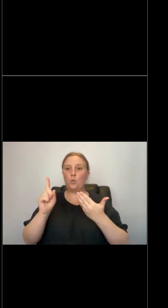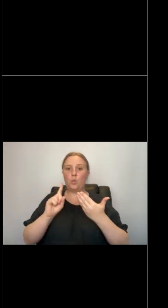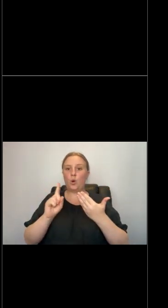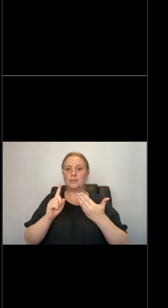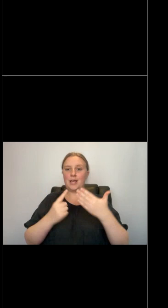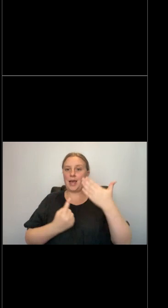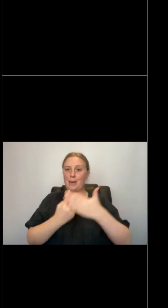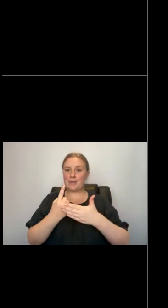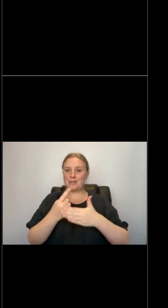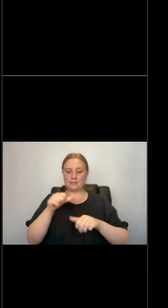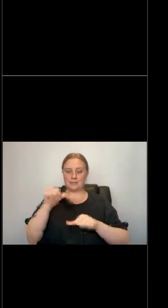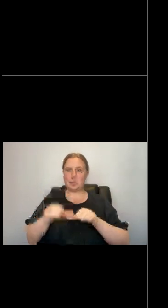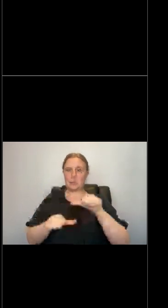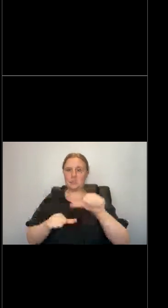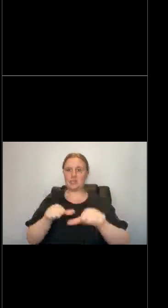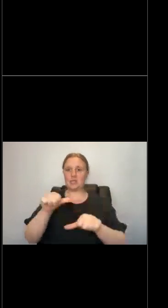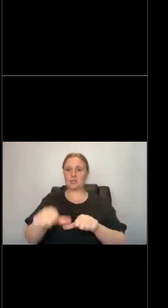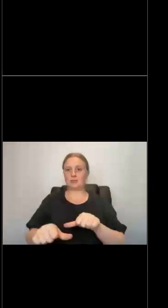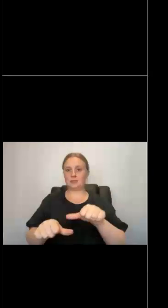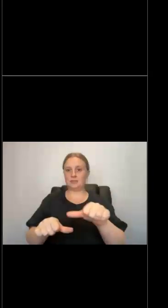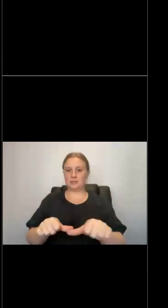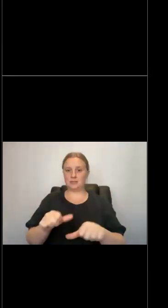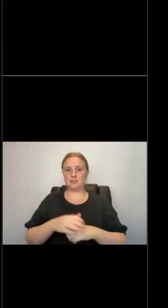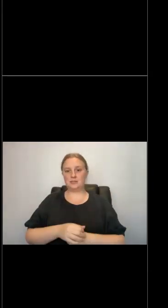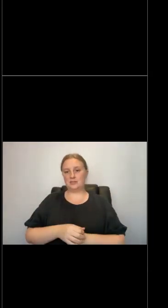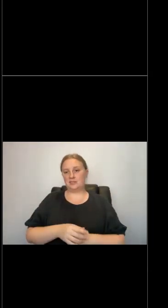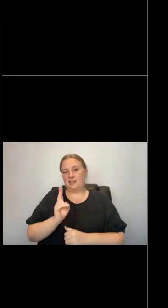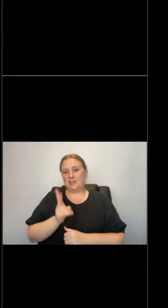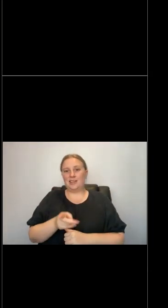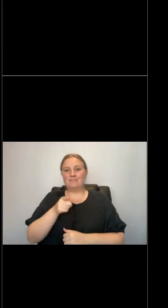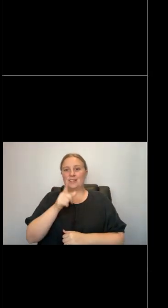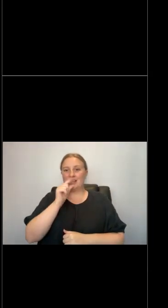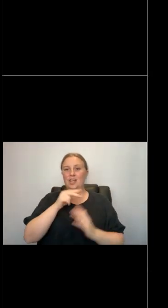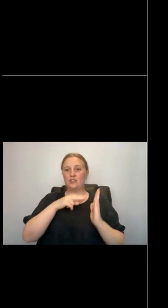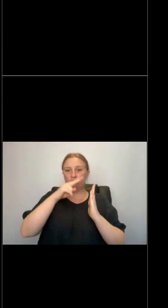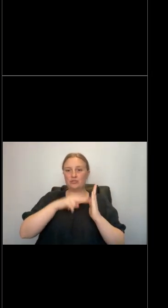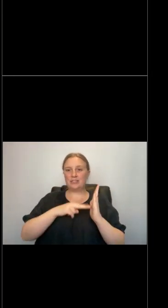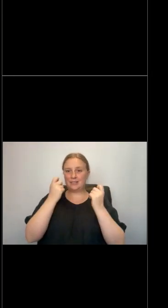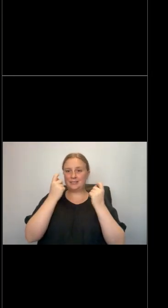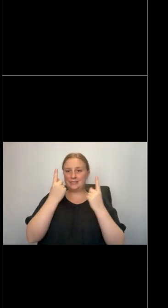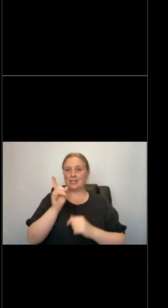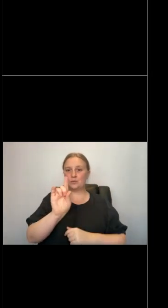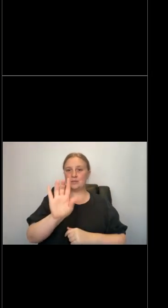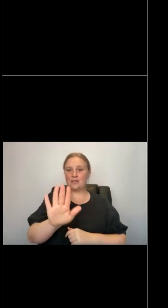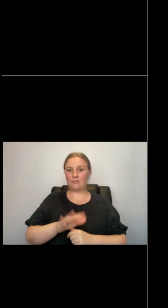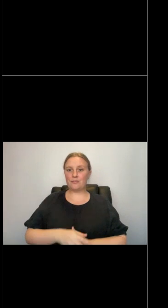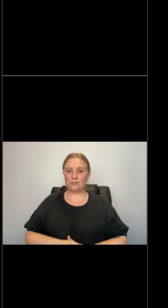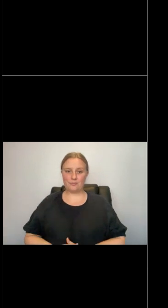And again, this flowchart really speaks for now.